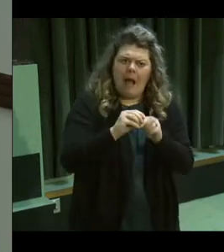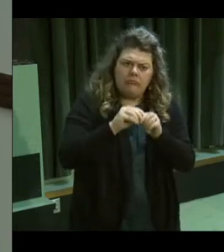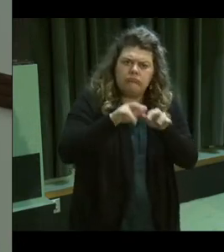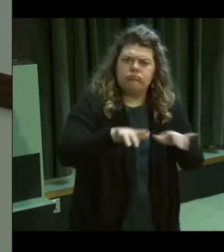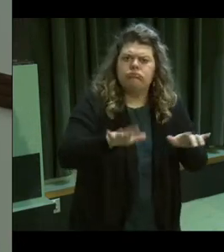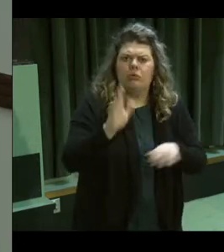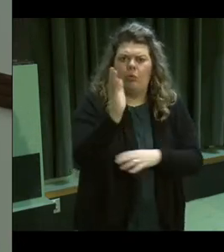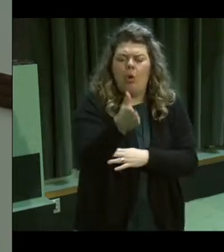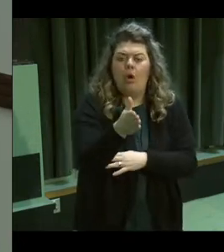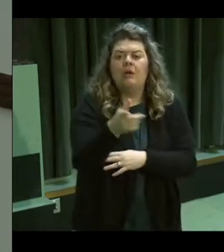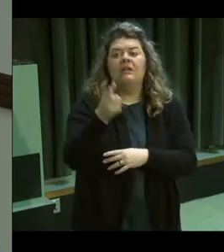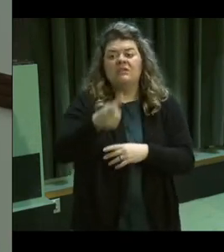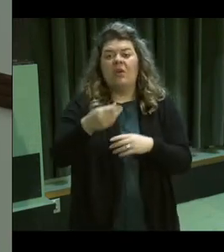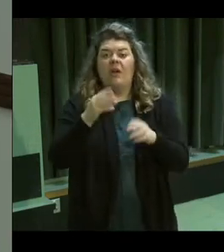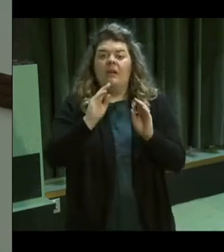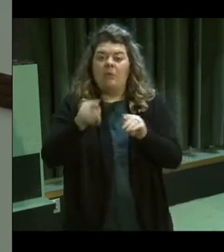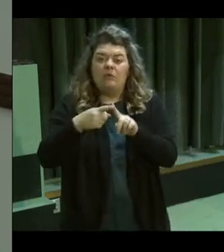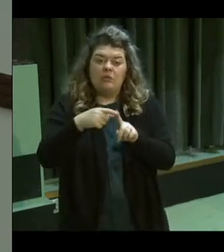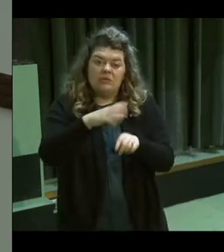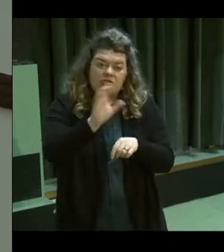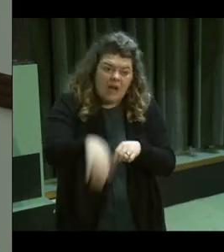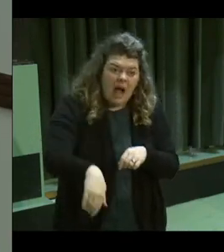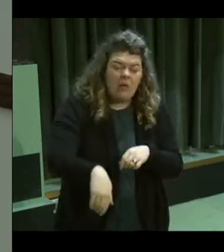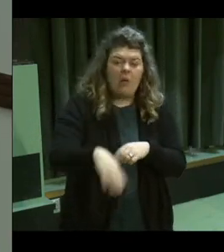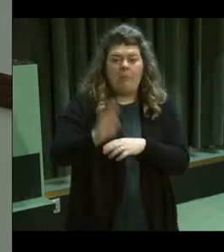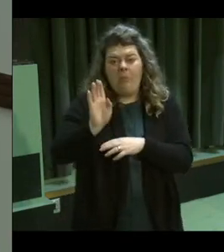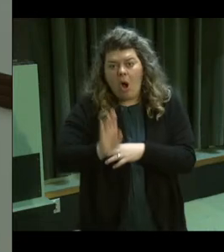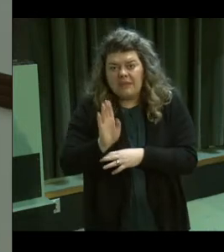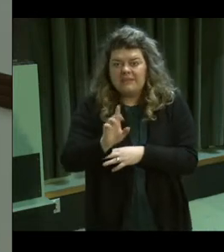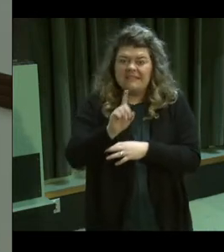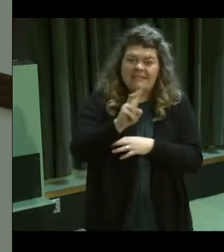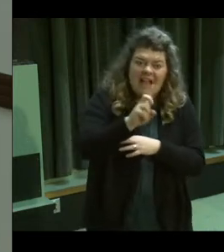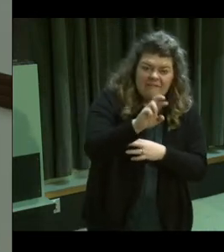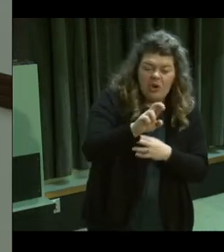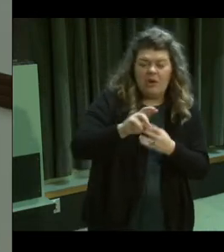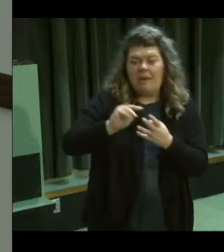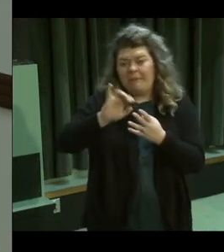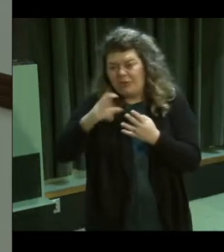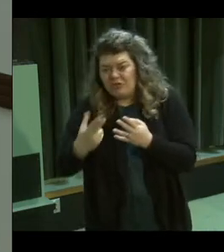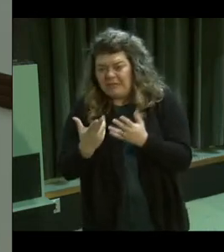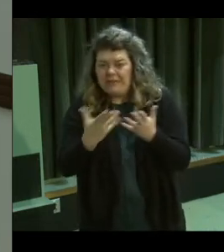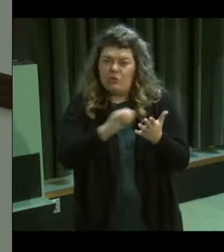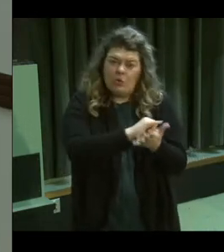outside of California, moved to cities like Chicago, Boston,